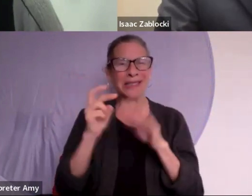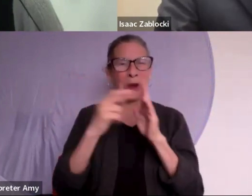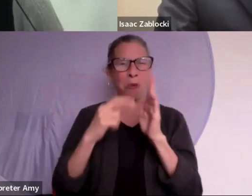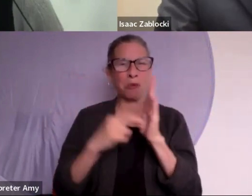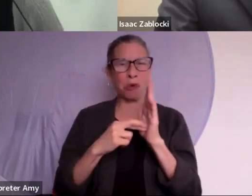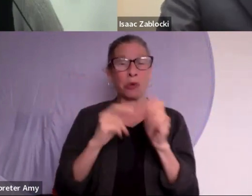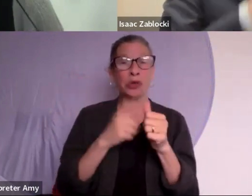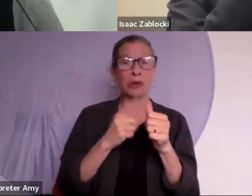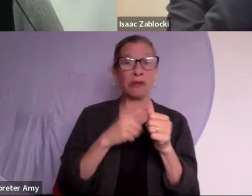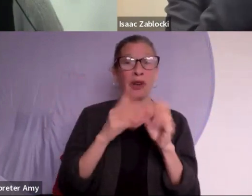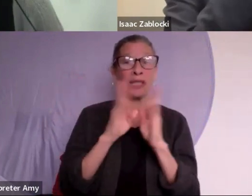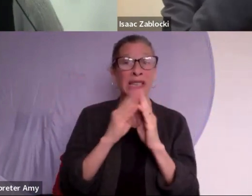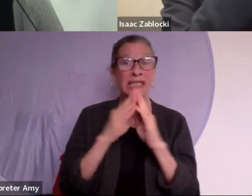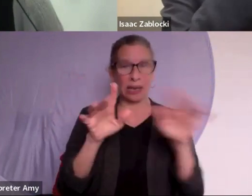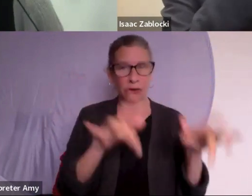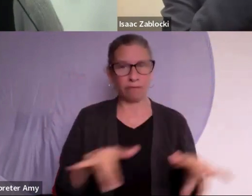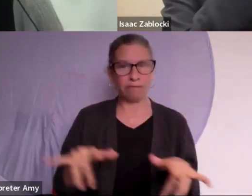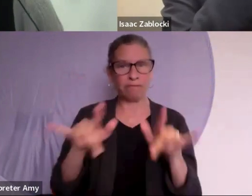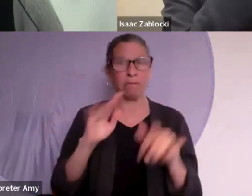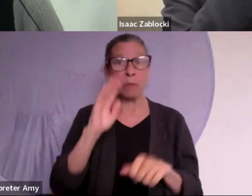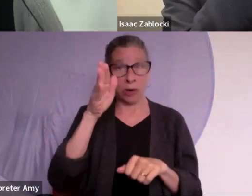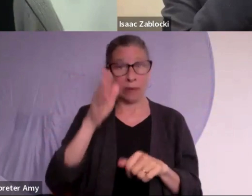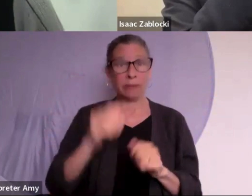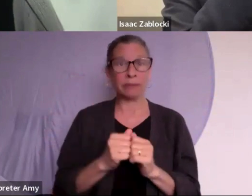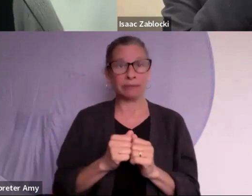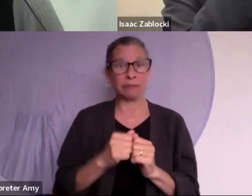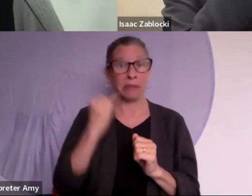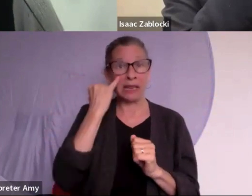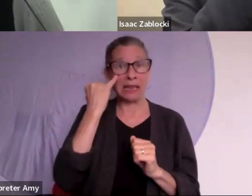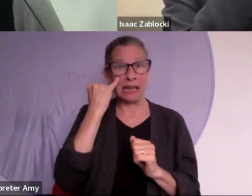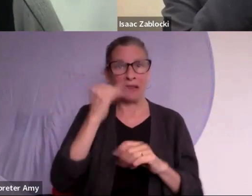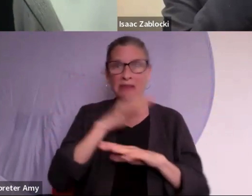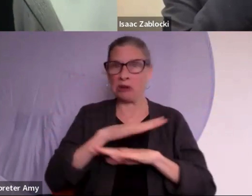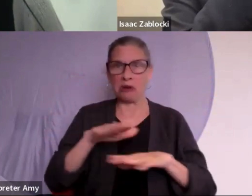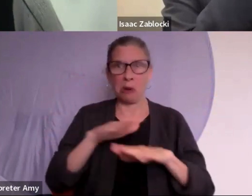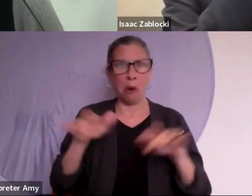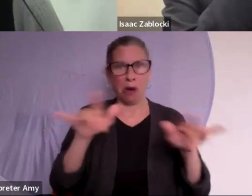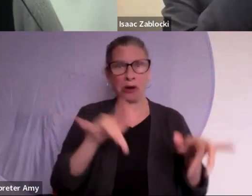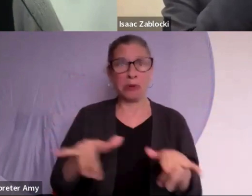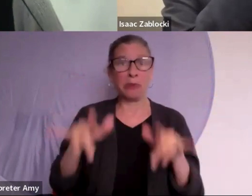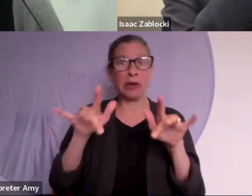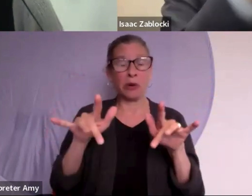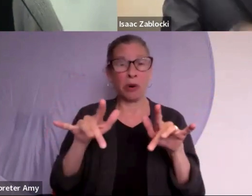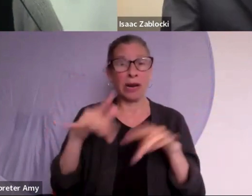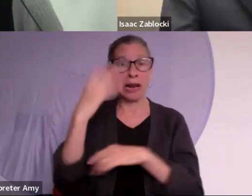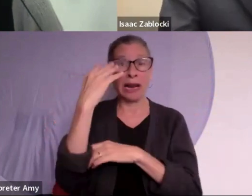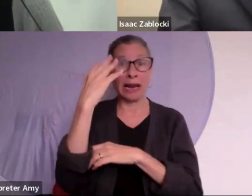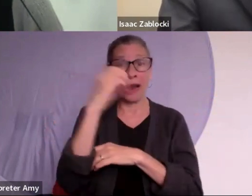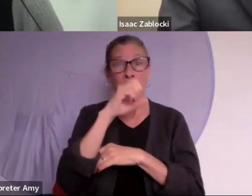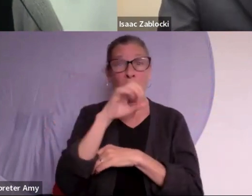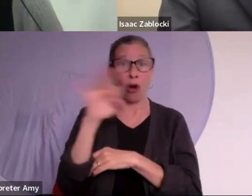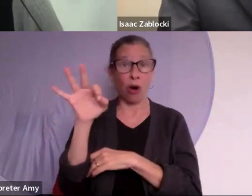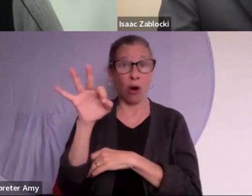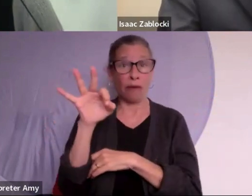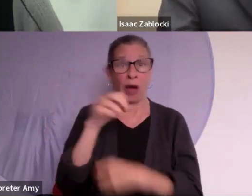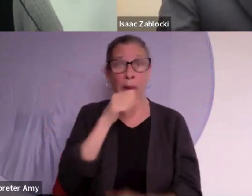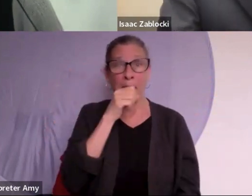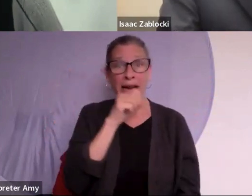session will be recorded. If you do not wish to be recorded, you may keep your camera and microphone off, which is the